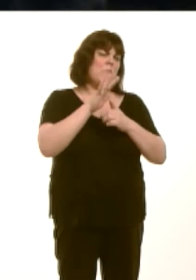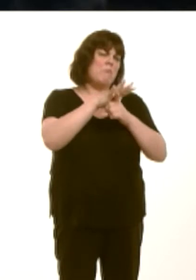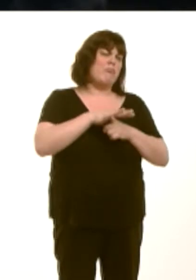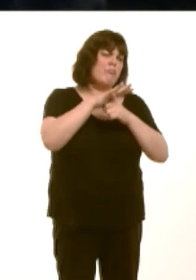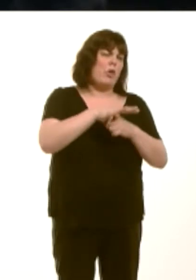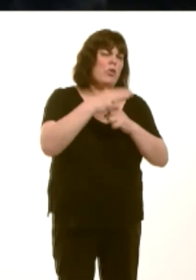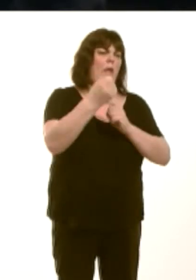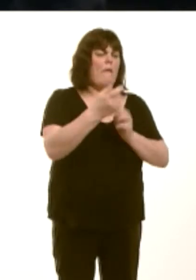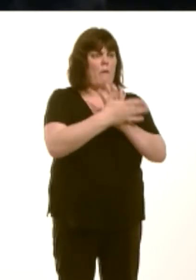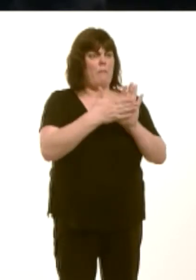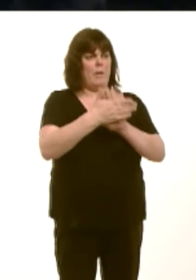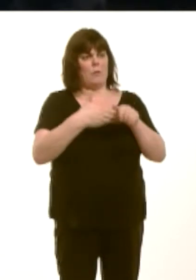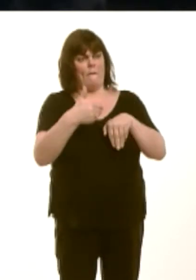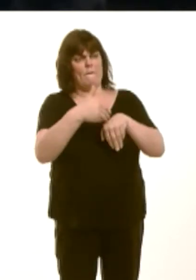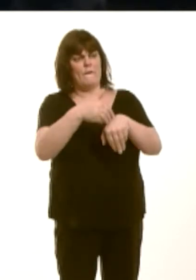will impact on the schools budget.